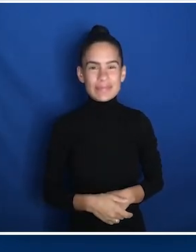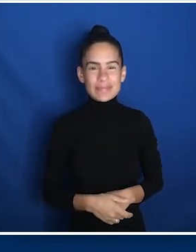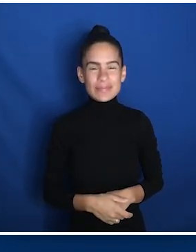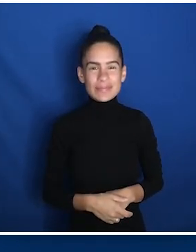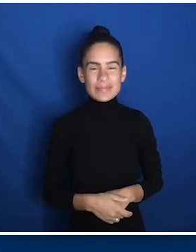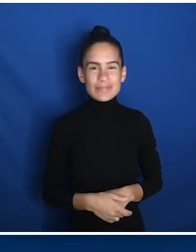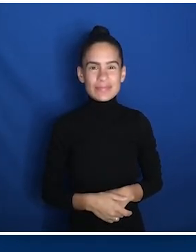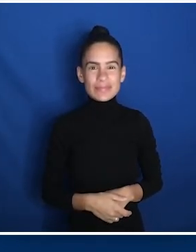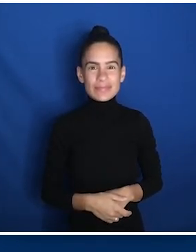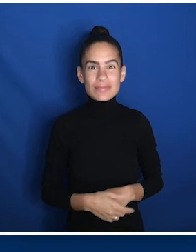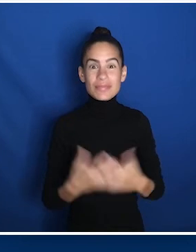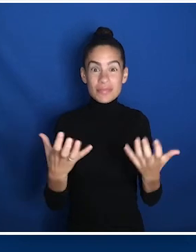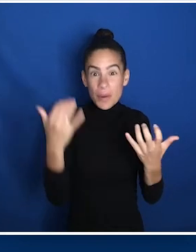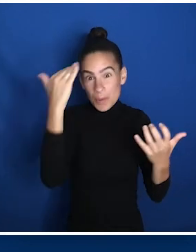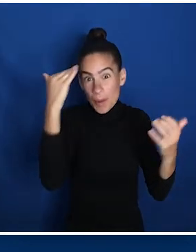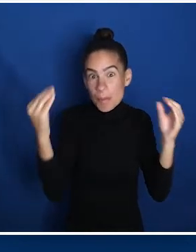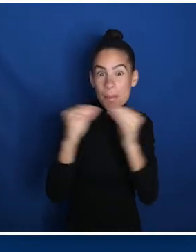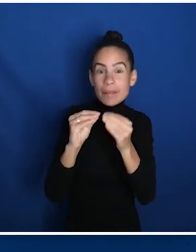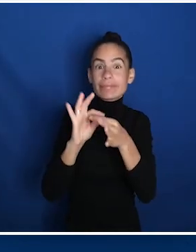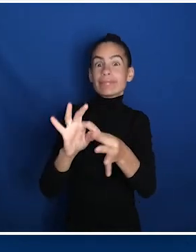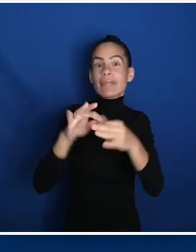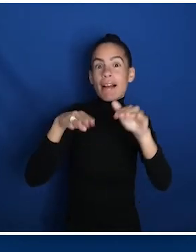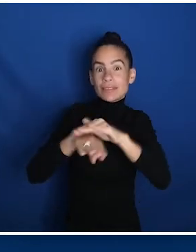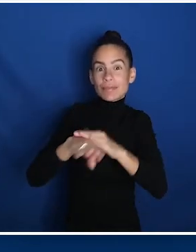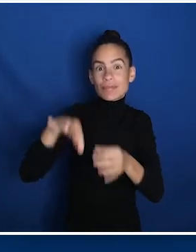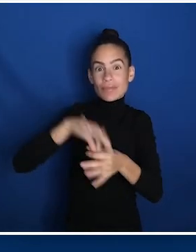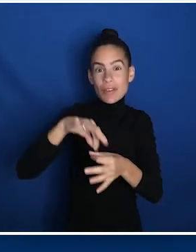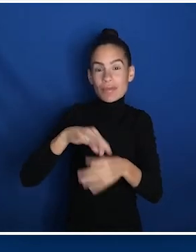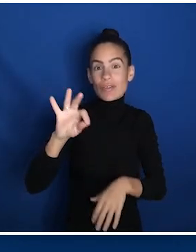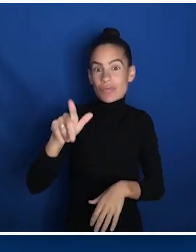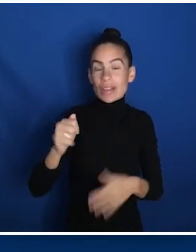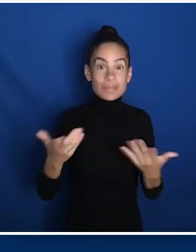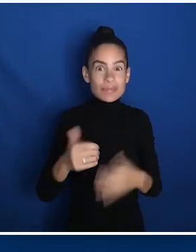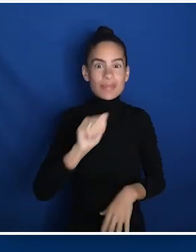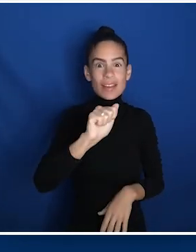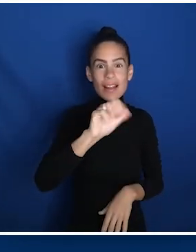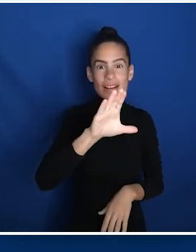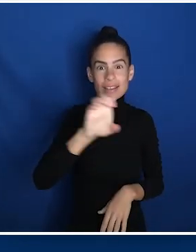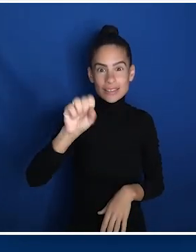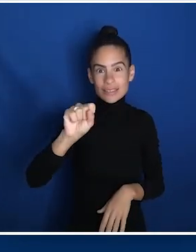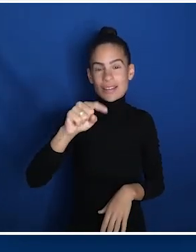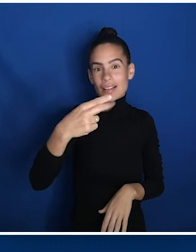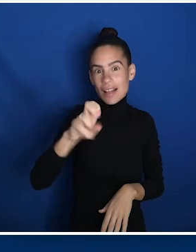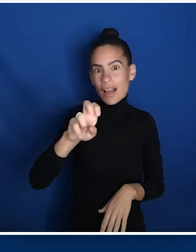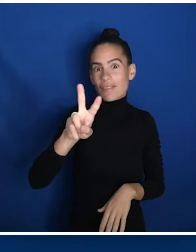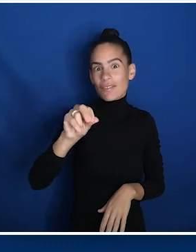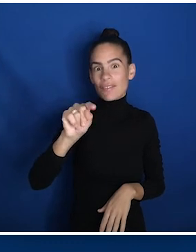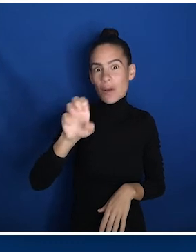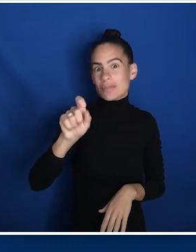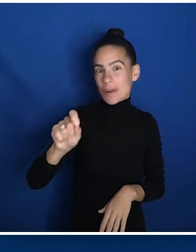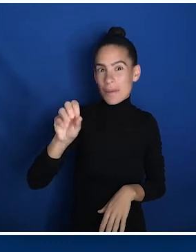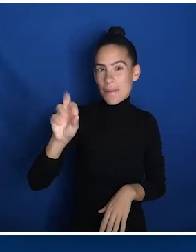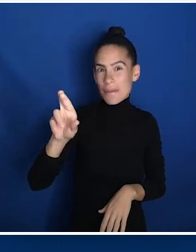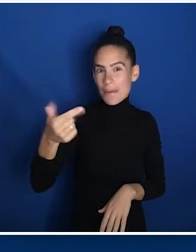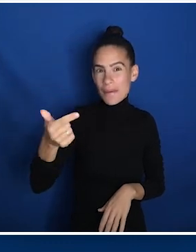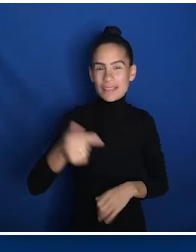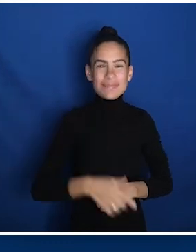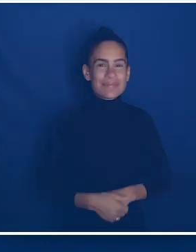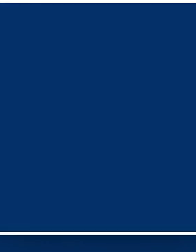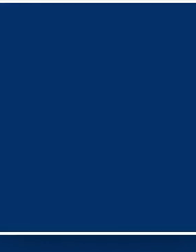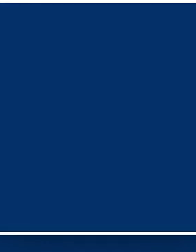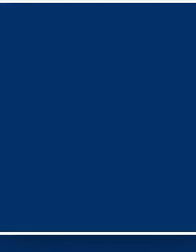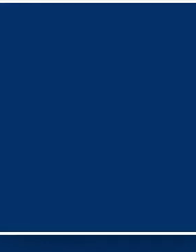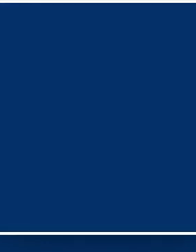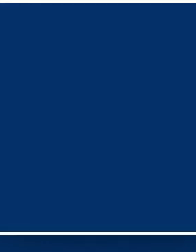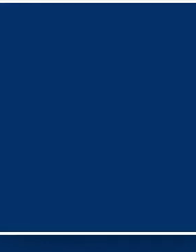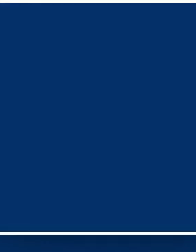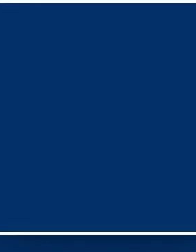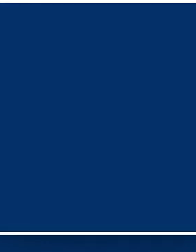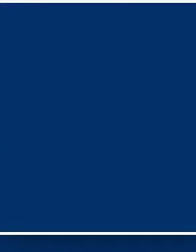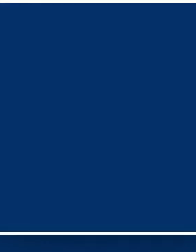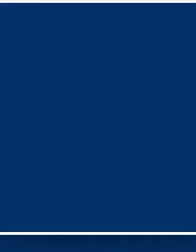[Audio Description]